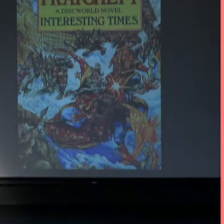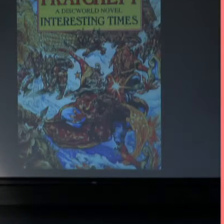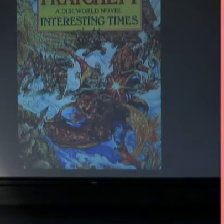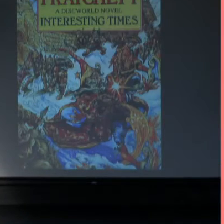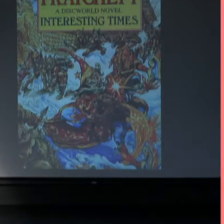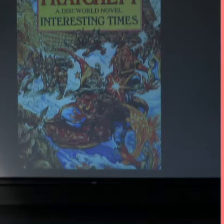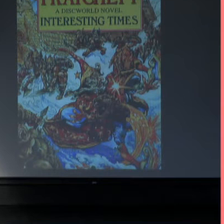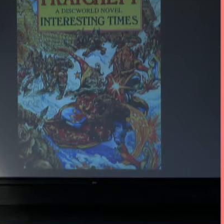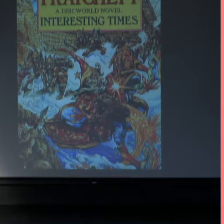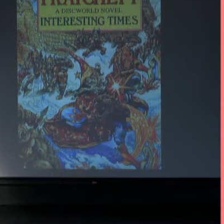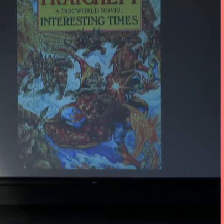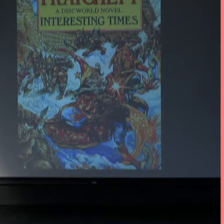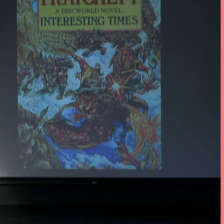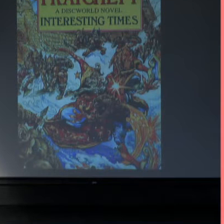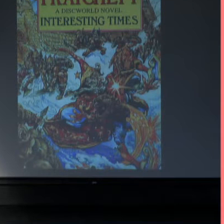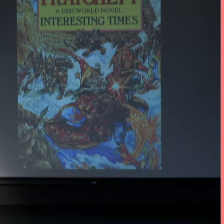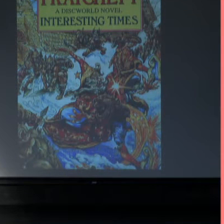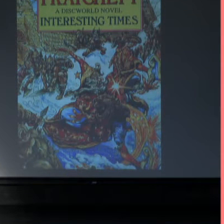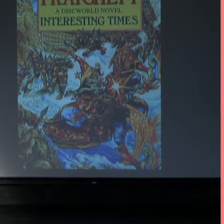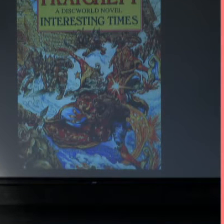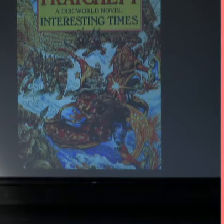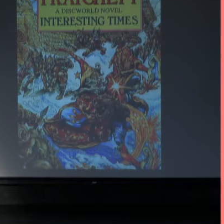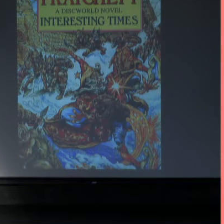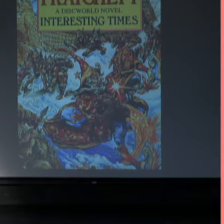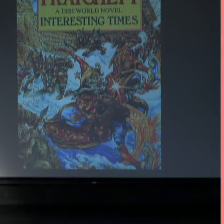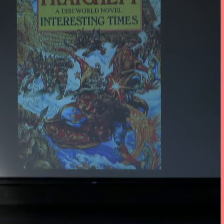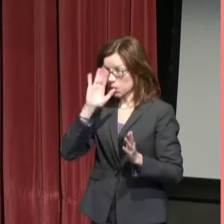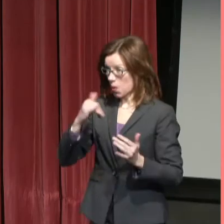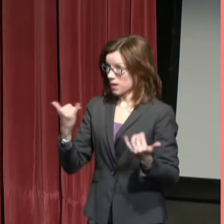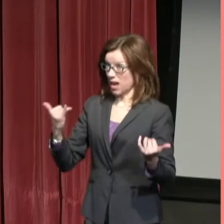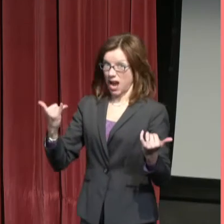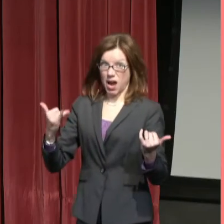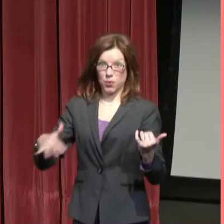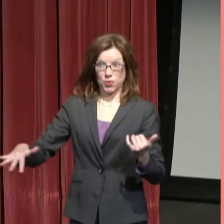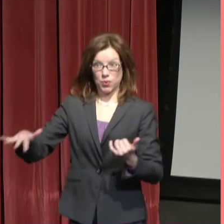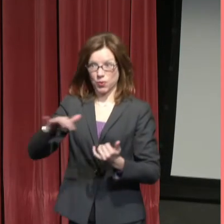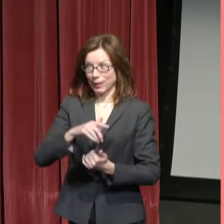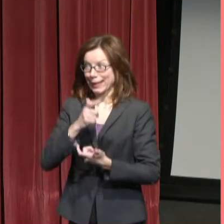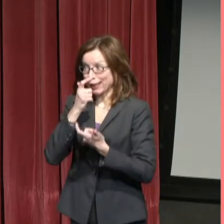We live in interesting times; Terry Pratchett,